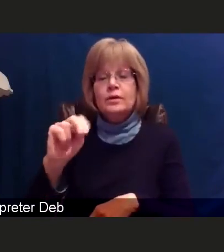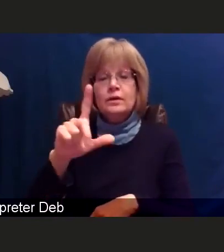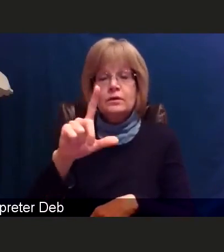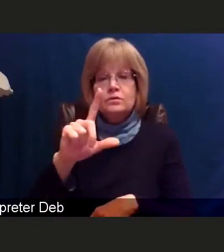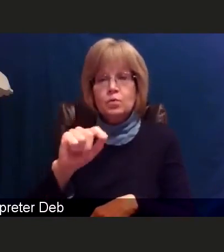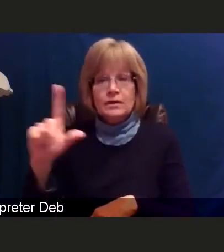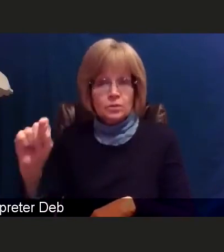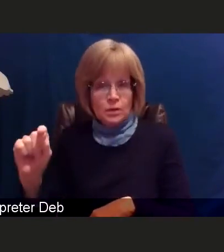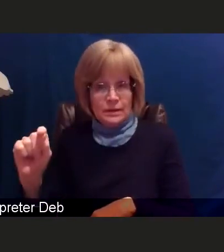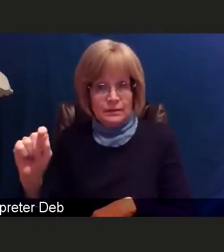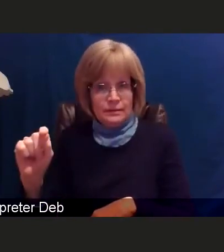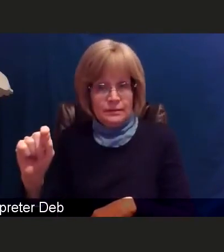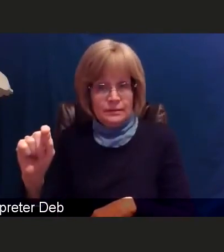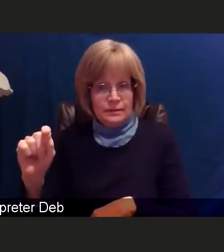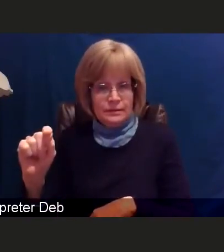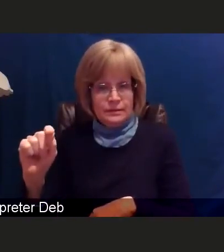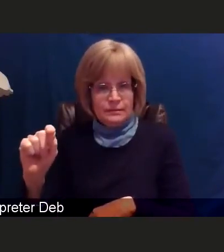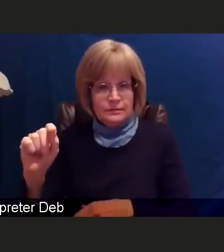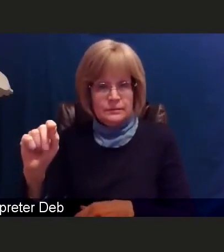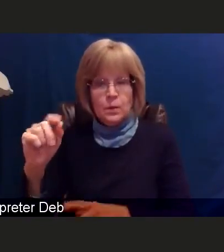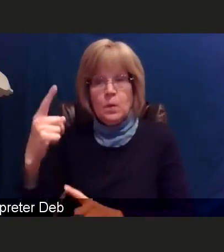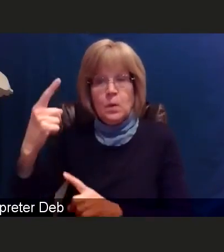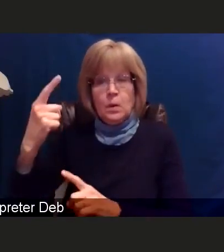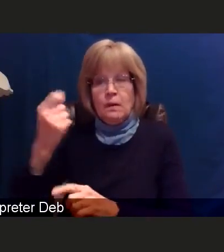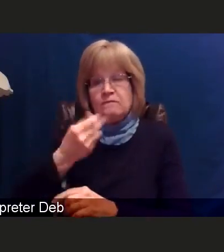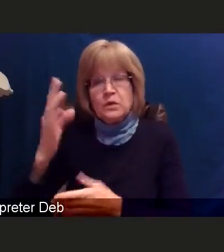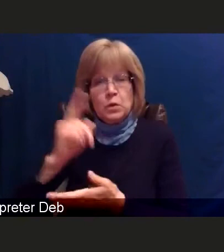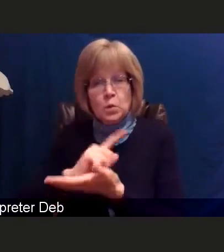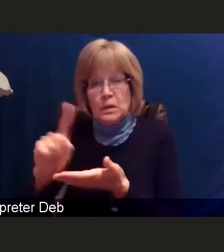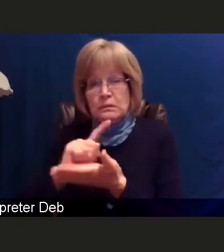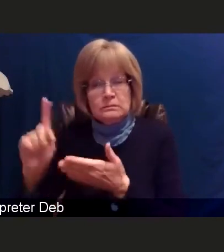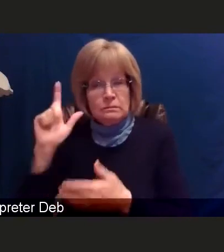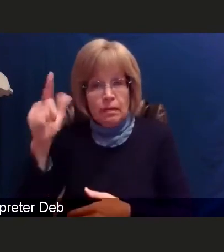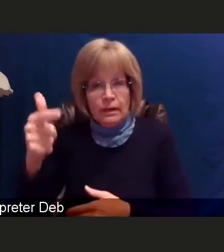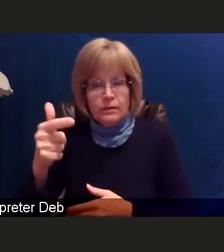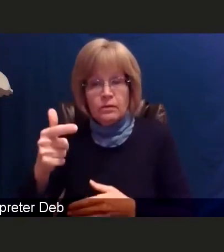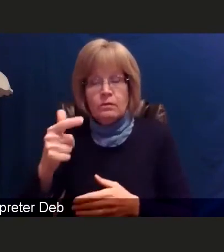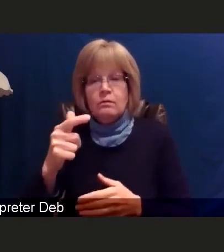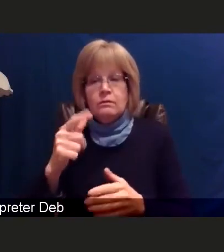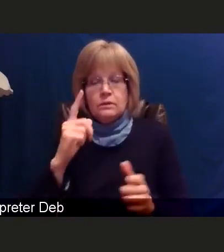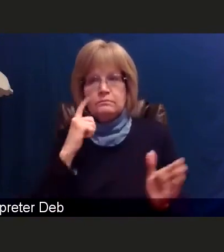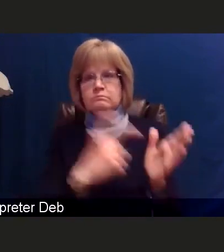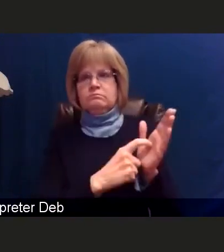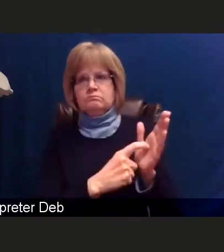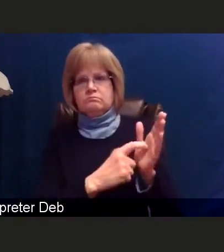less than a month, weeks later after identifying this actual virus,